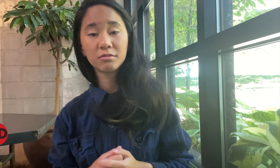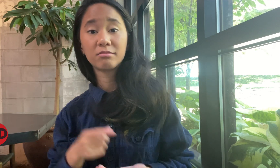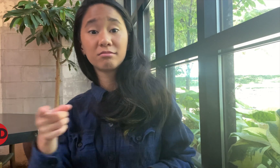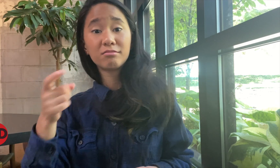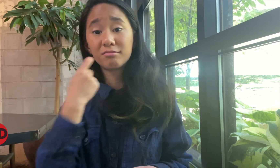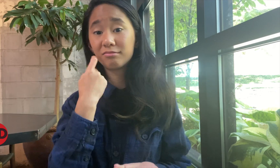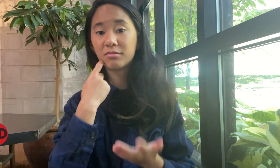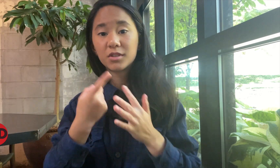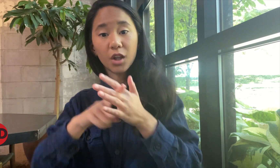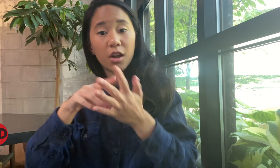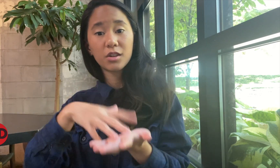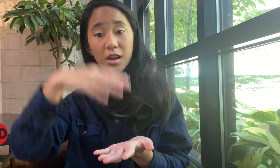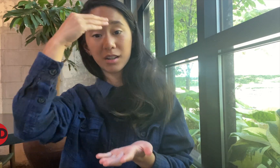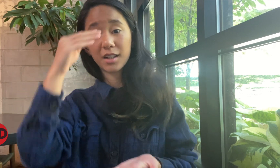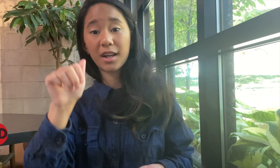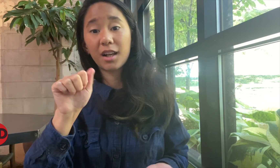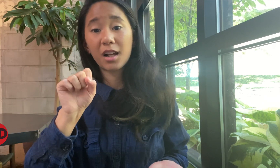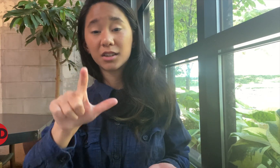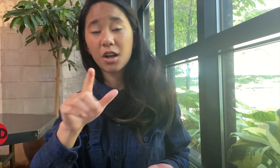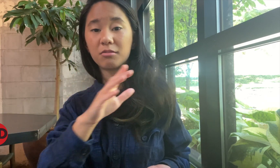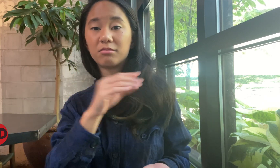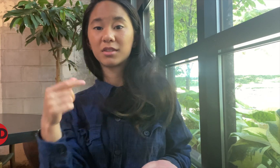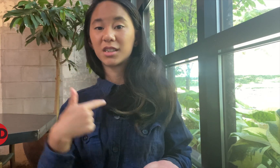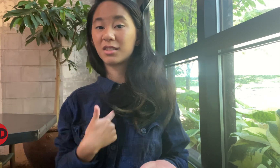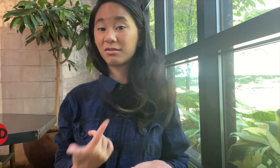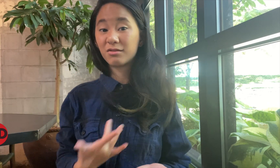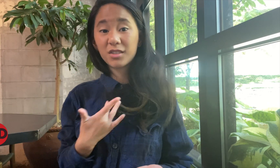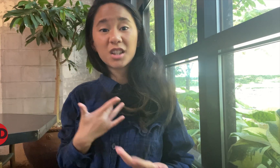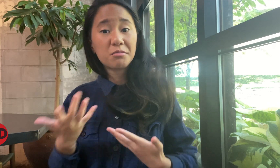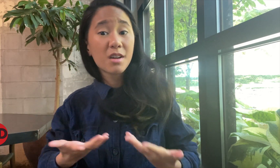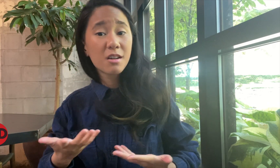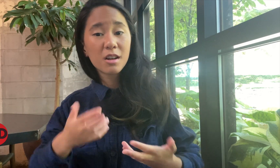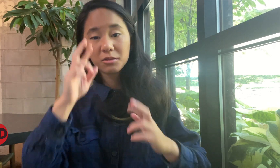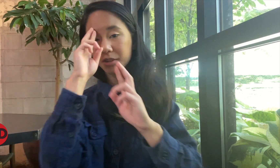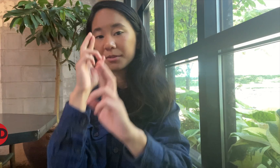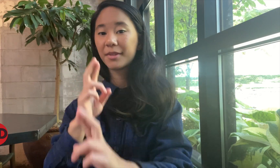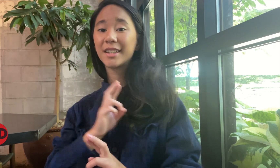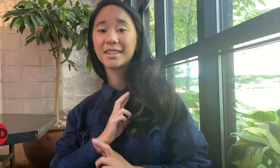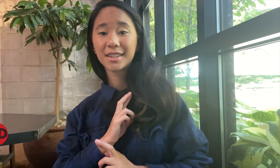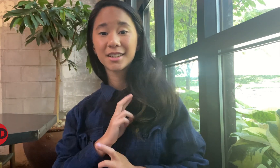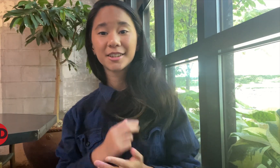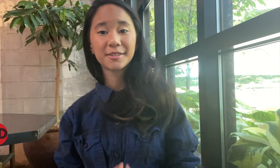learning some ASL for me. I felt respected.